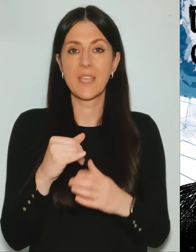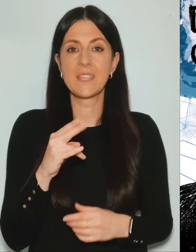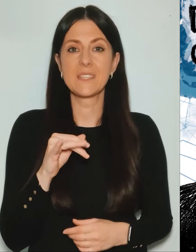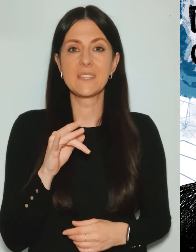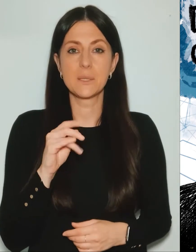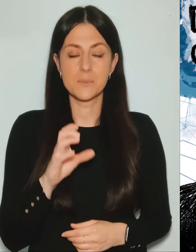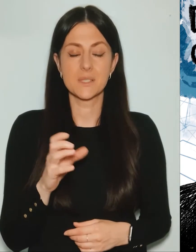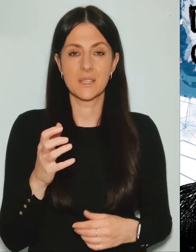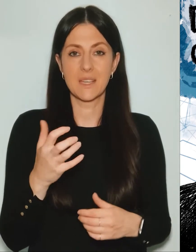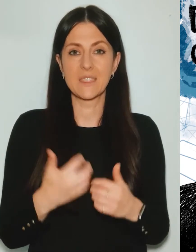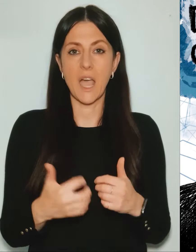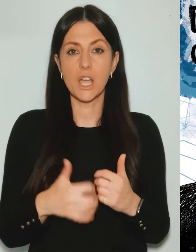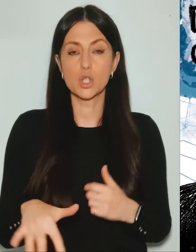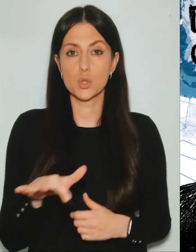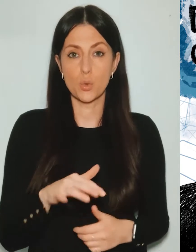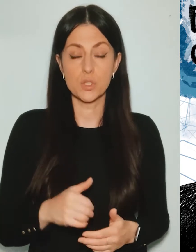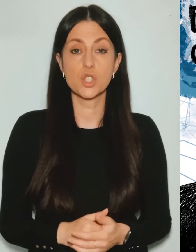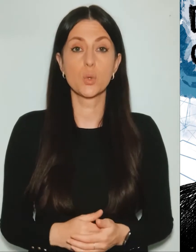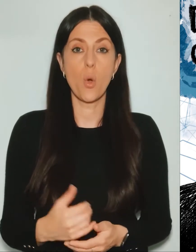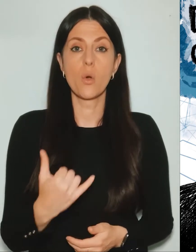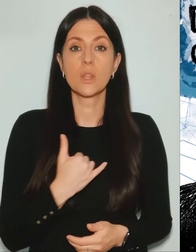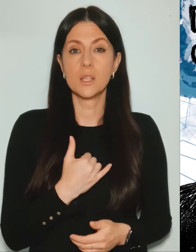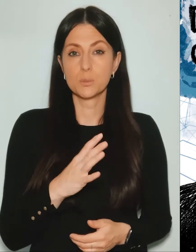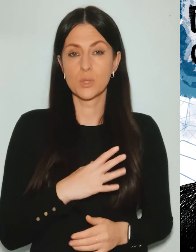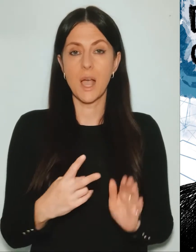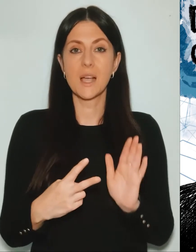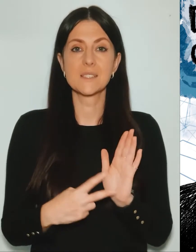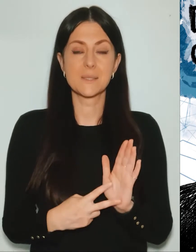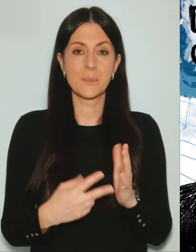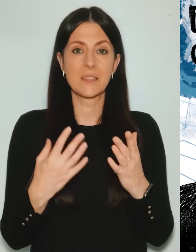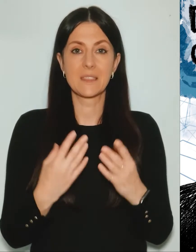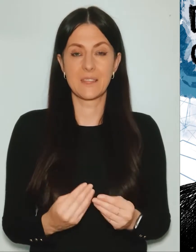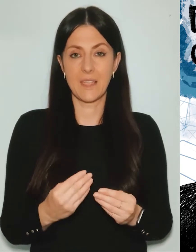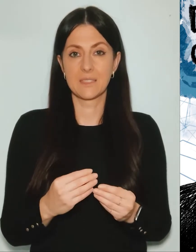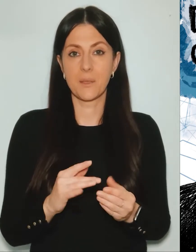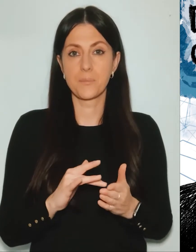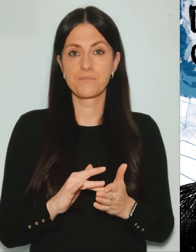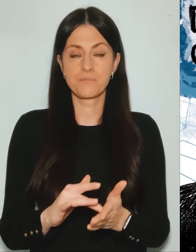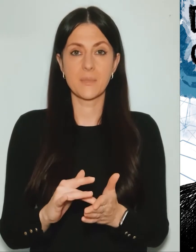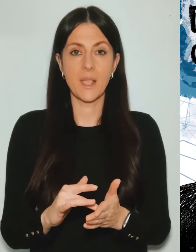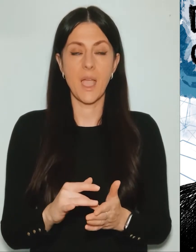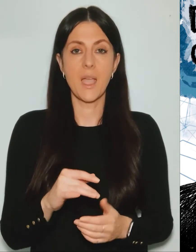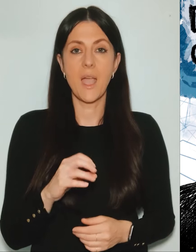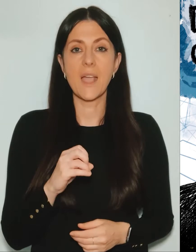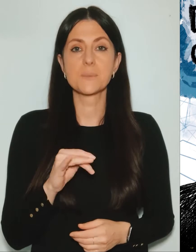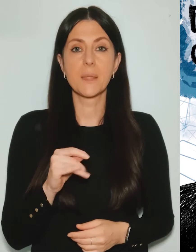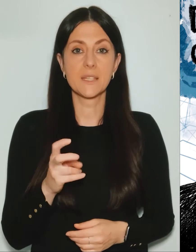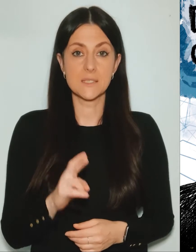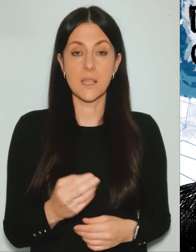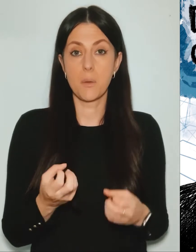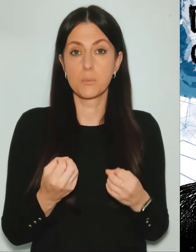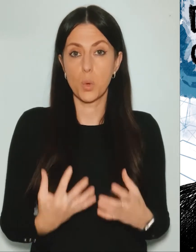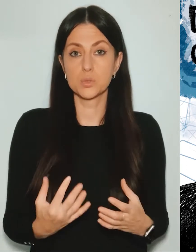we had a seven-day expedition, I just wrote if they had an extra sleeping bag.